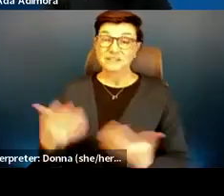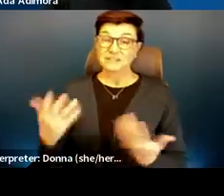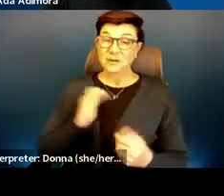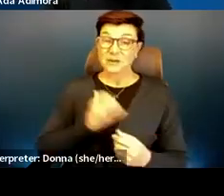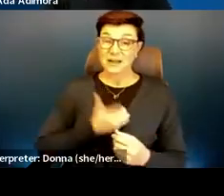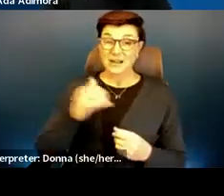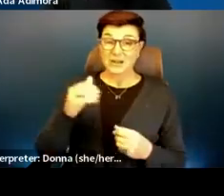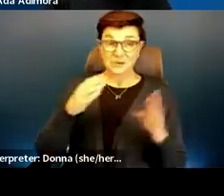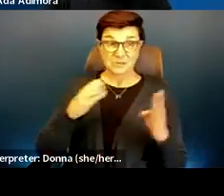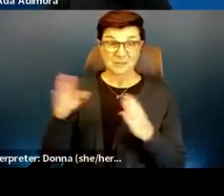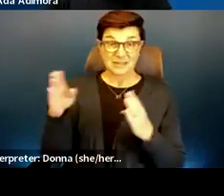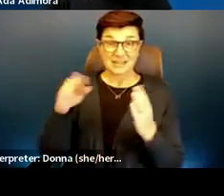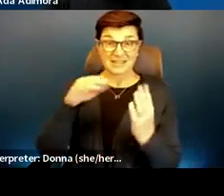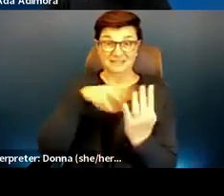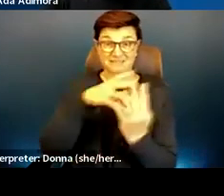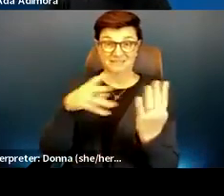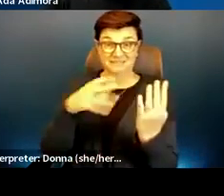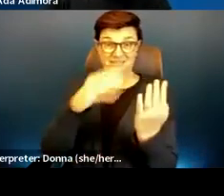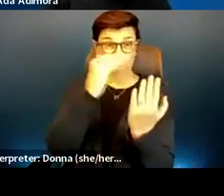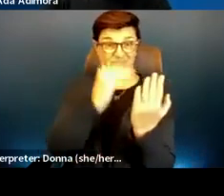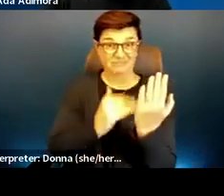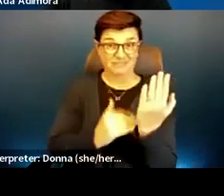that the group is looking at is workforce issues.